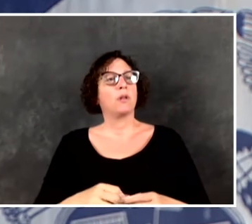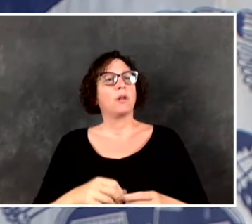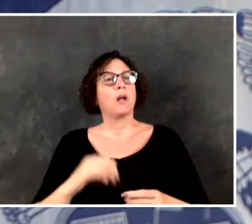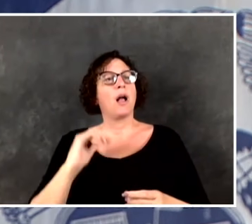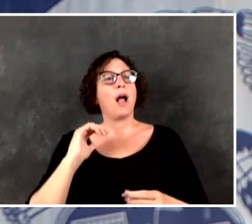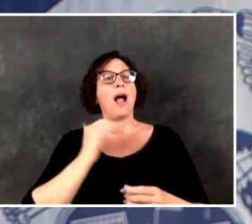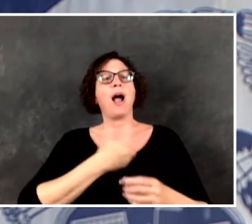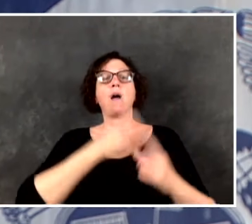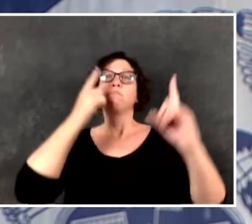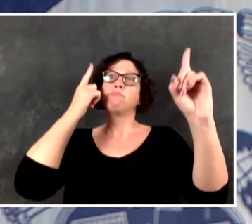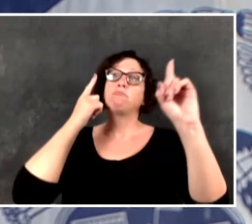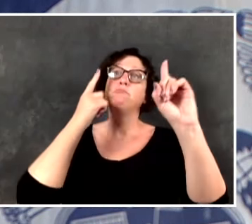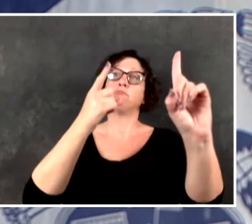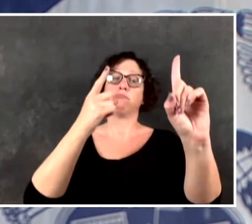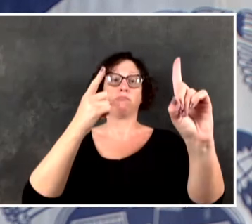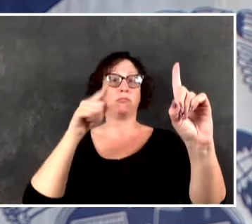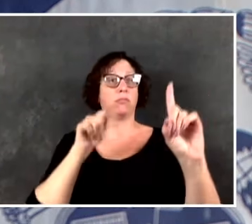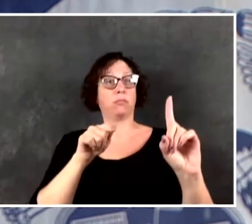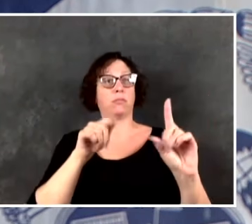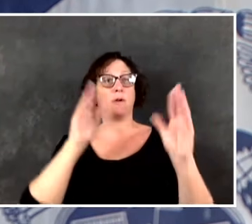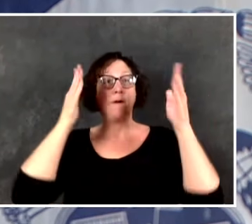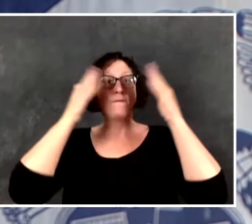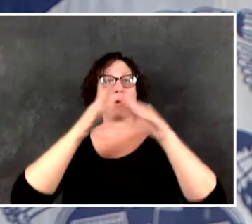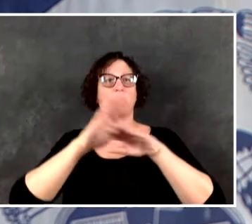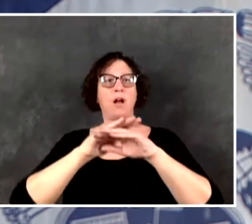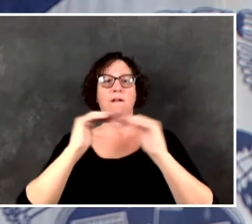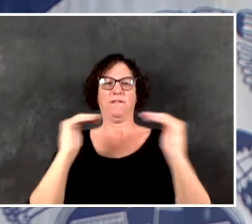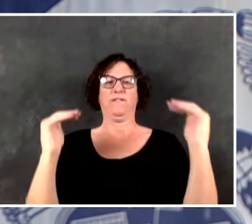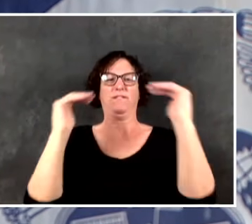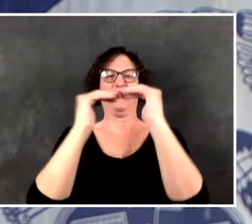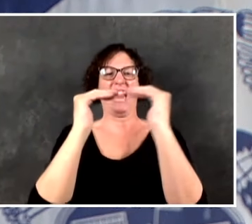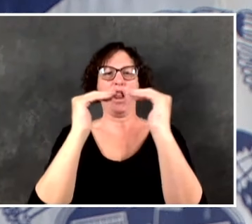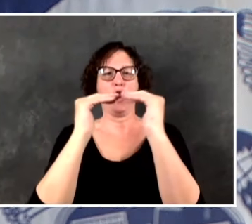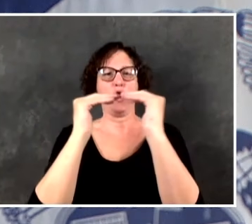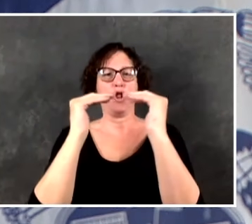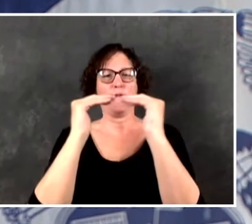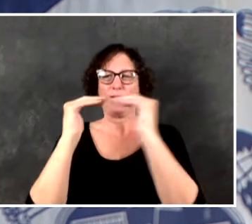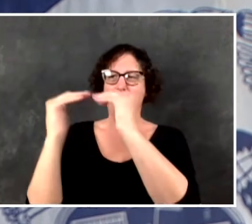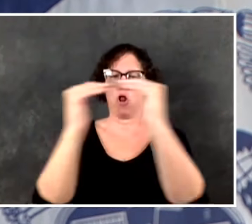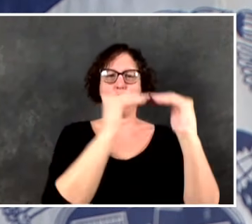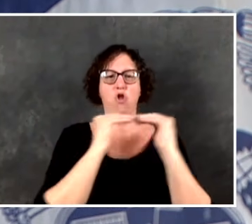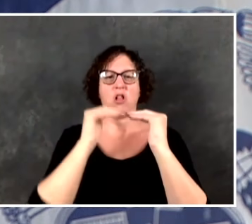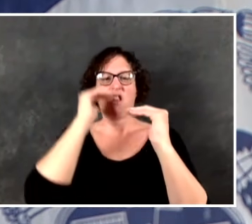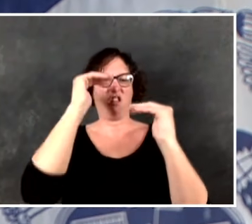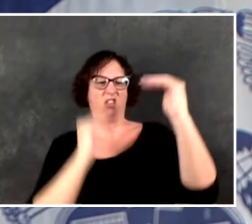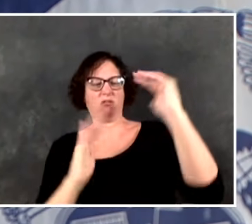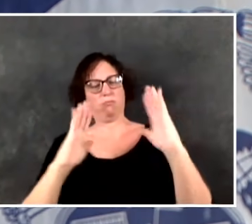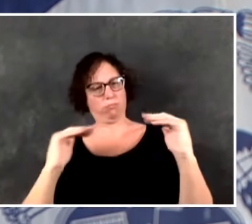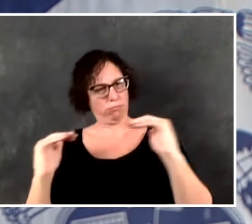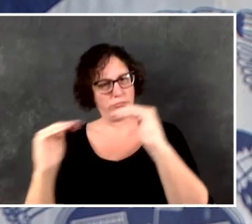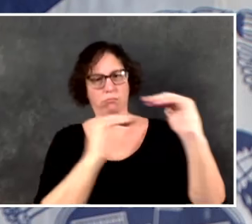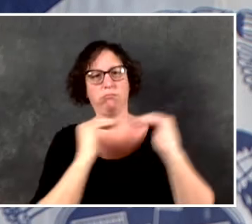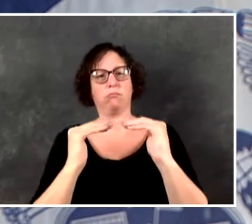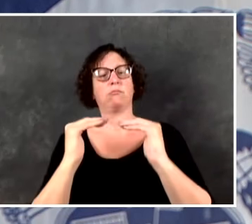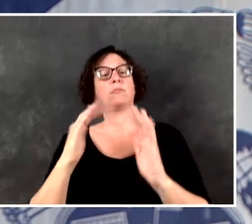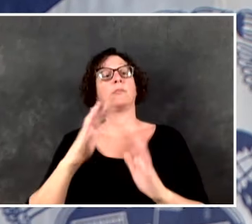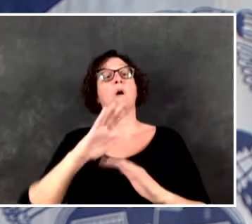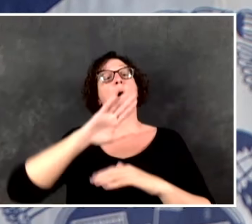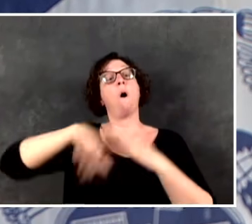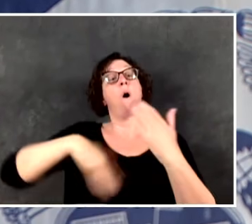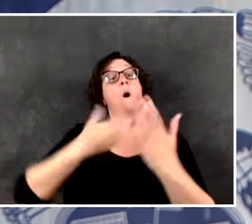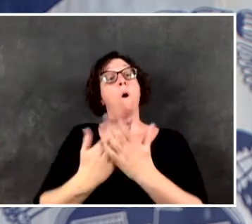TO BE VERY MUCH